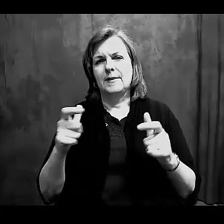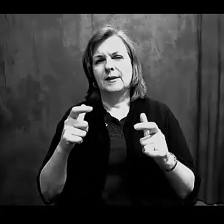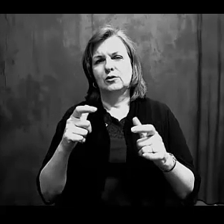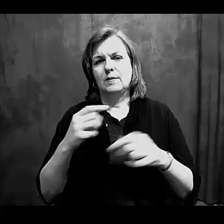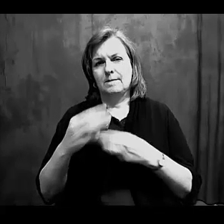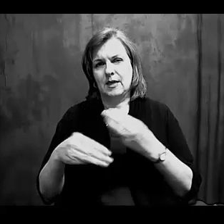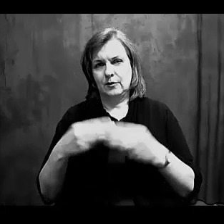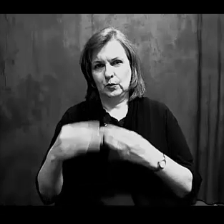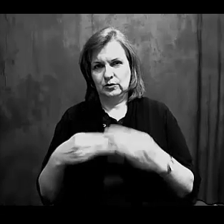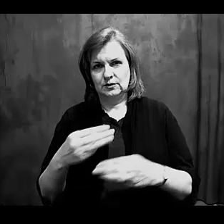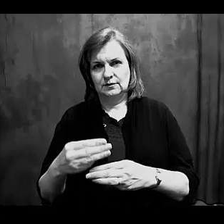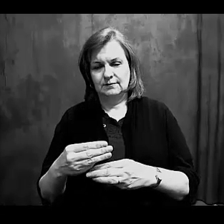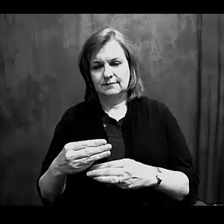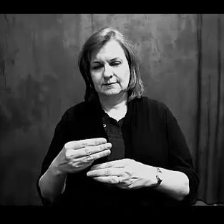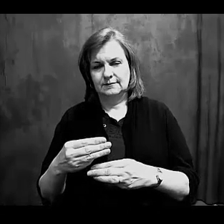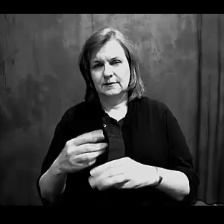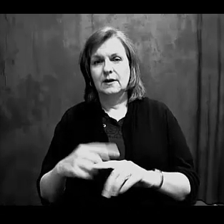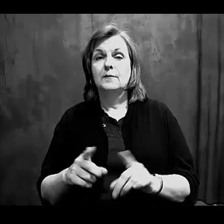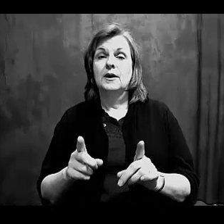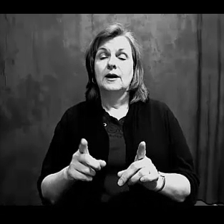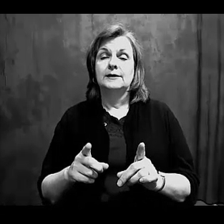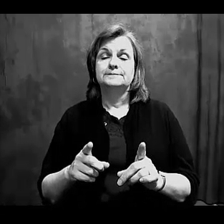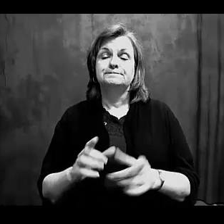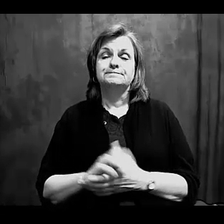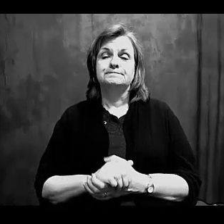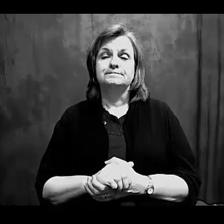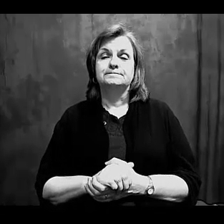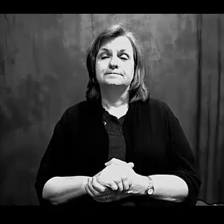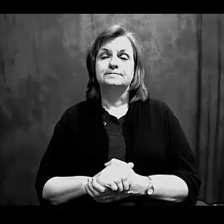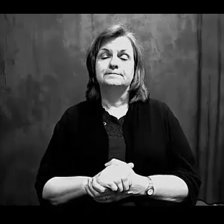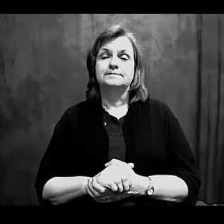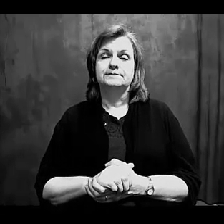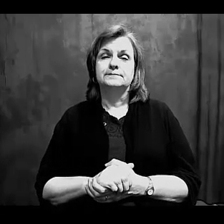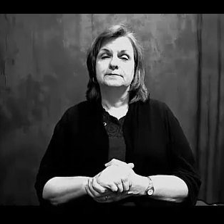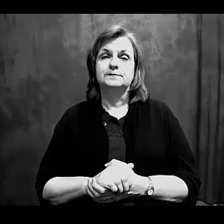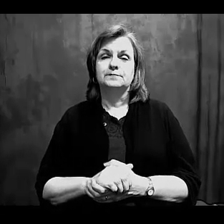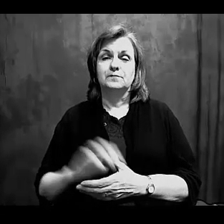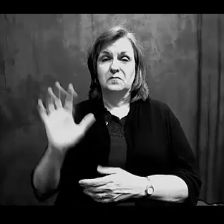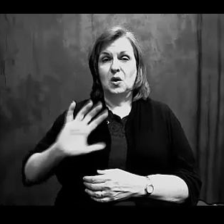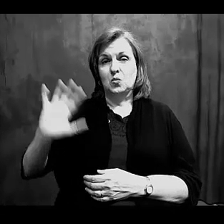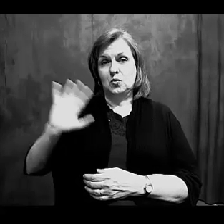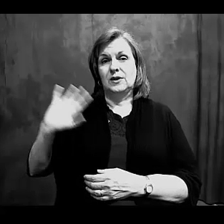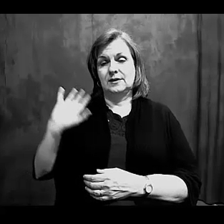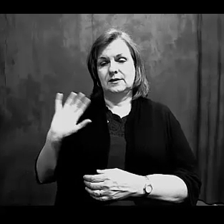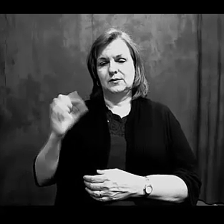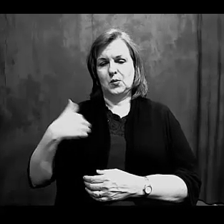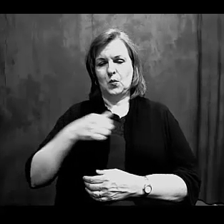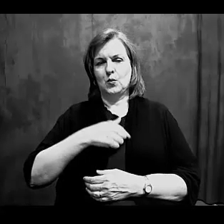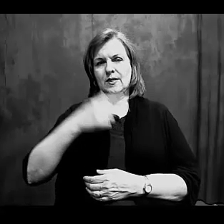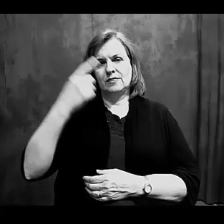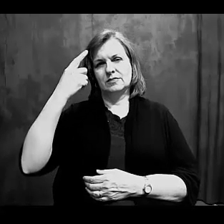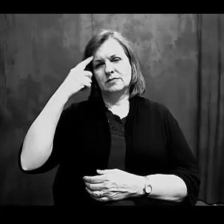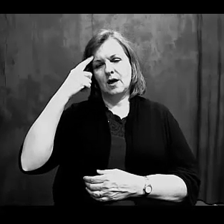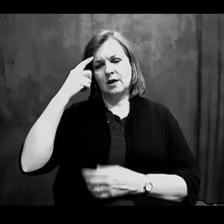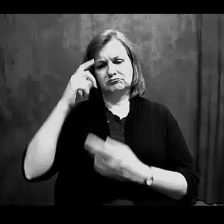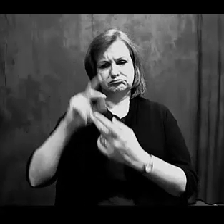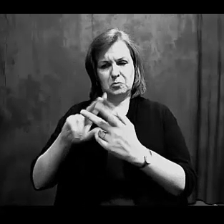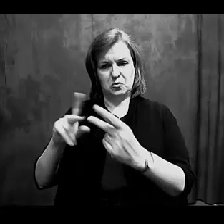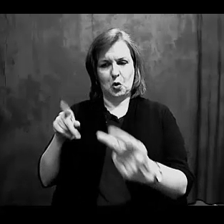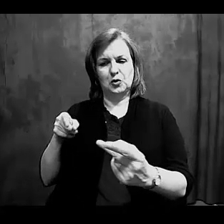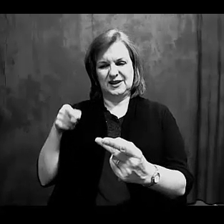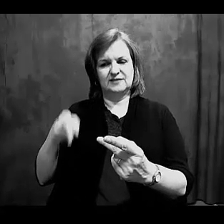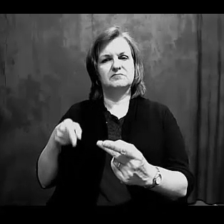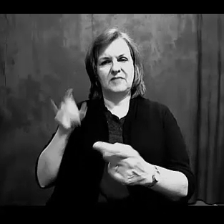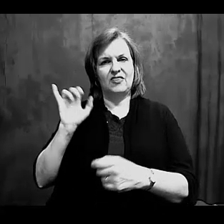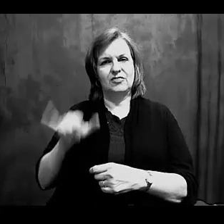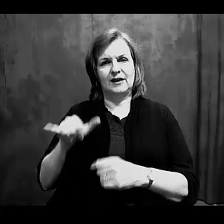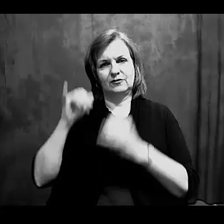but when we look at the idea that originally we thought that proteins were the instruction book